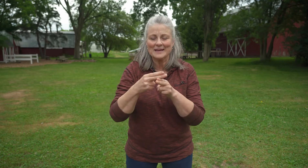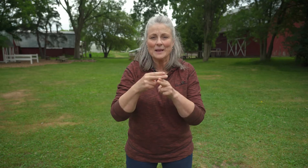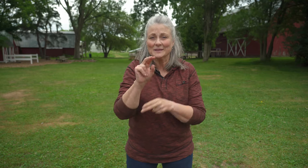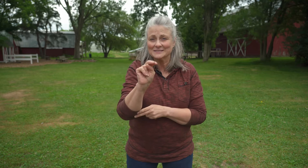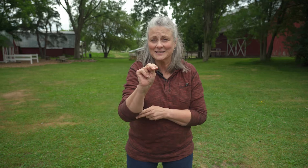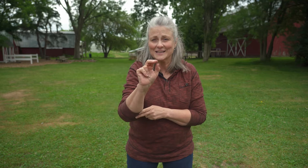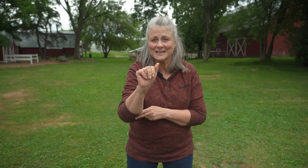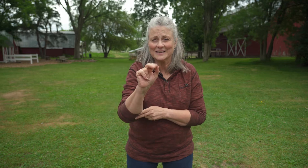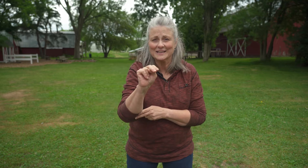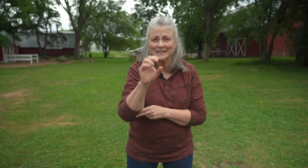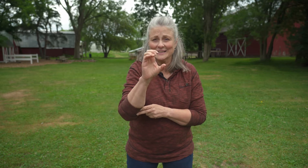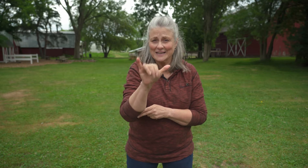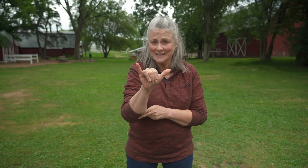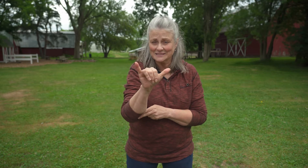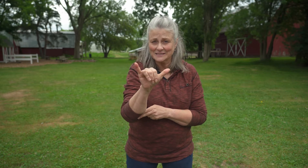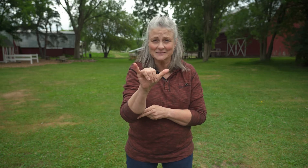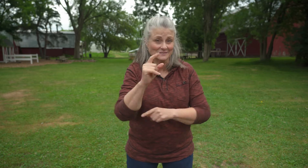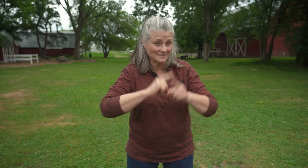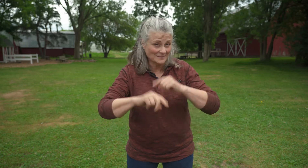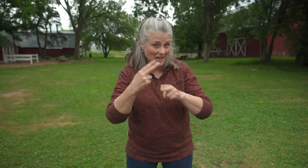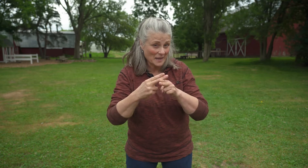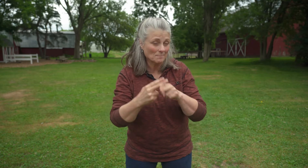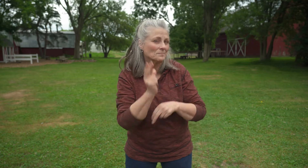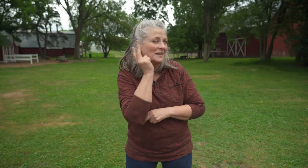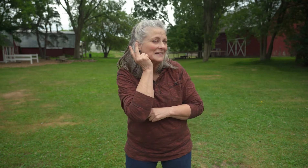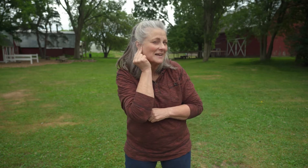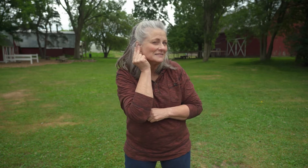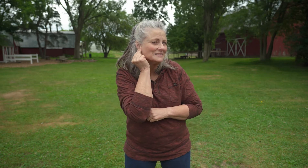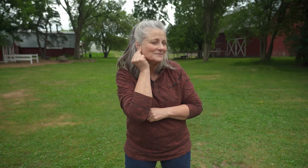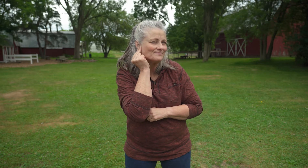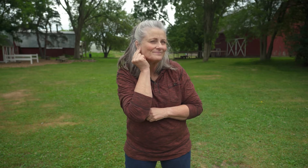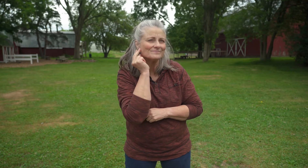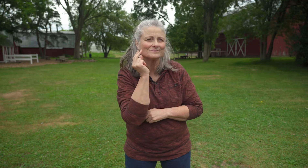[Interpreter] Hello! My name is Nancy. This is my sign name.